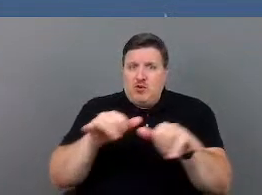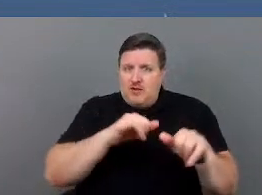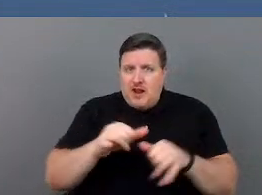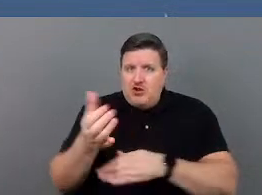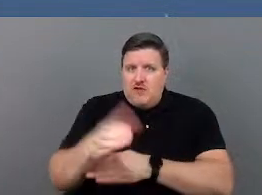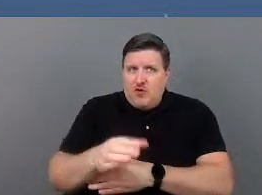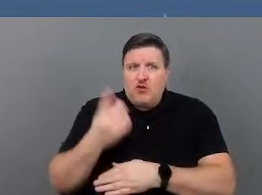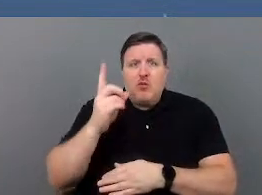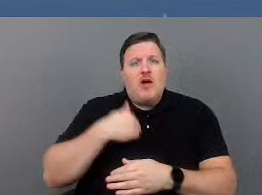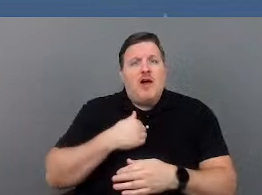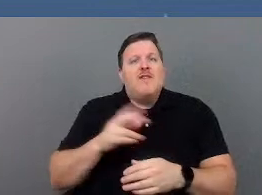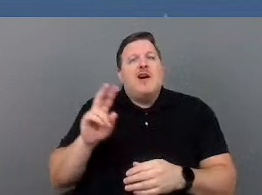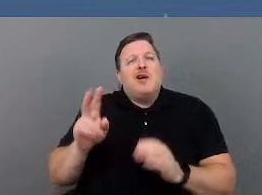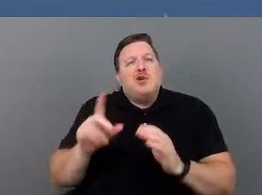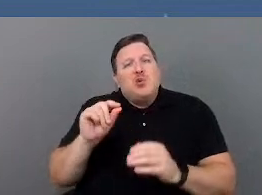THERE'S A CERTAIN DMENT THAT HAS SO MUCH MONEY LAST YEAR